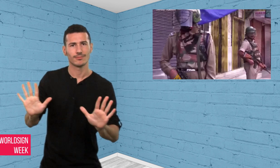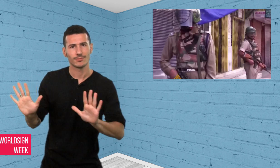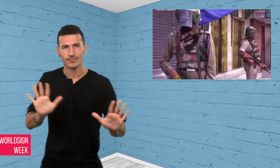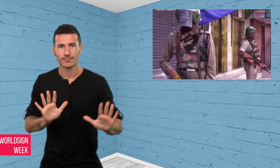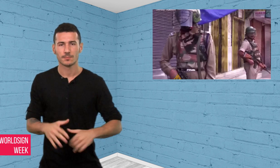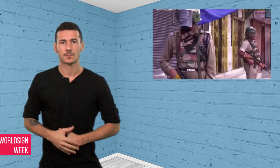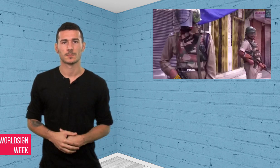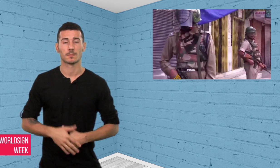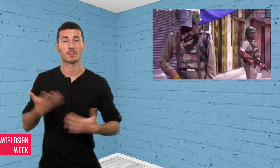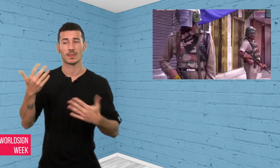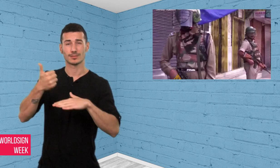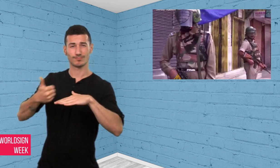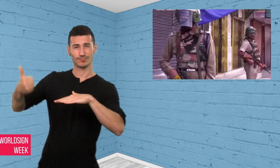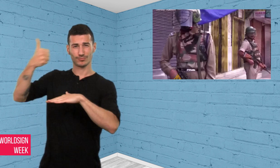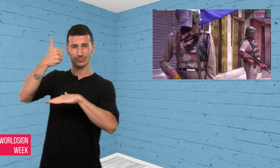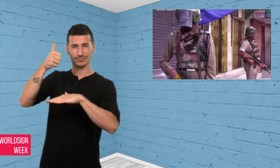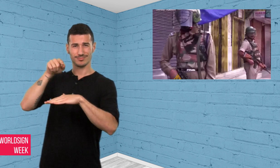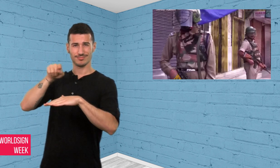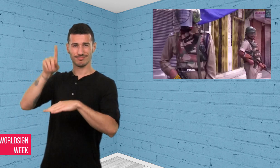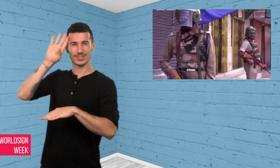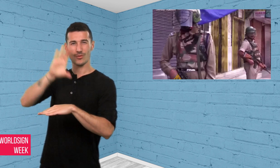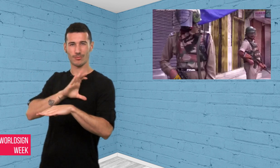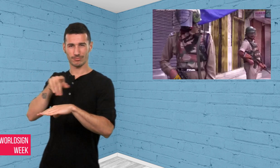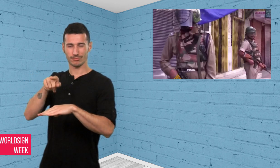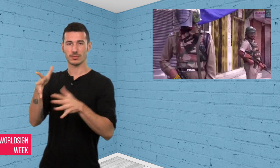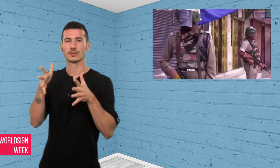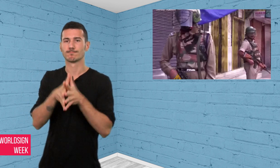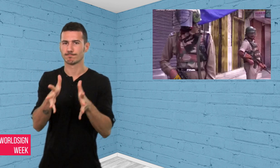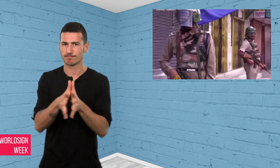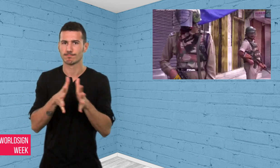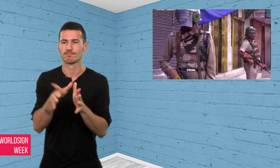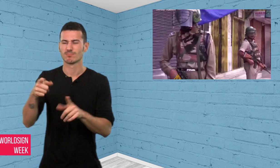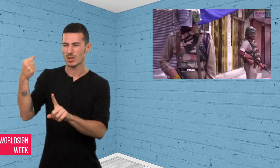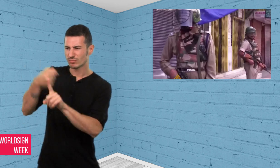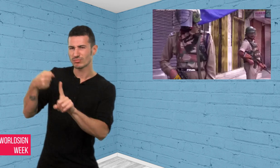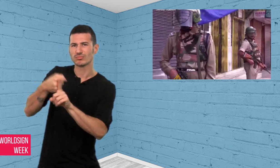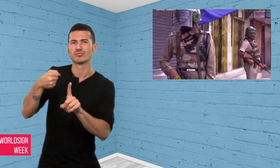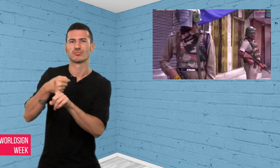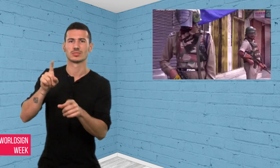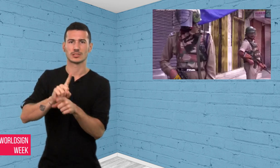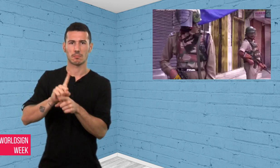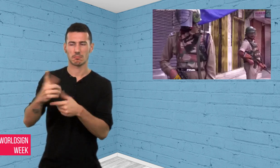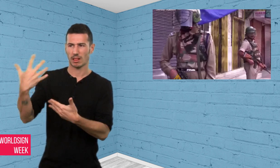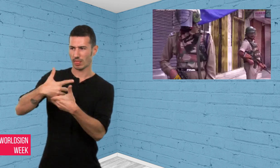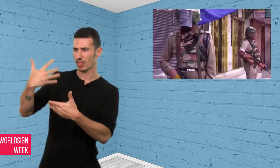The region’s top officer said it “doesn’t deter